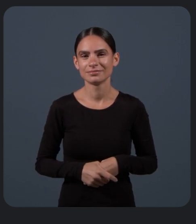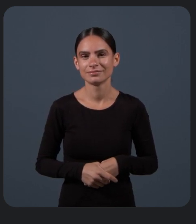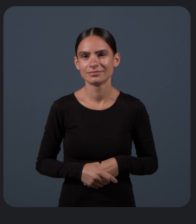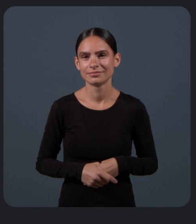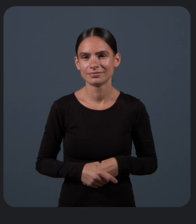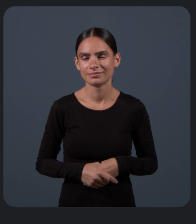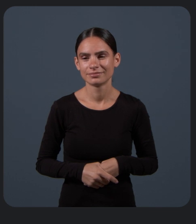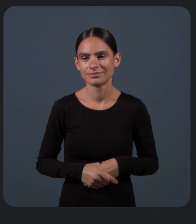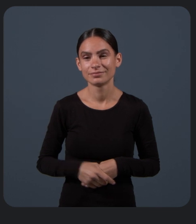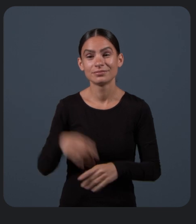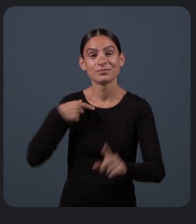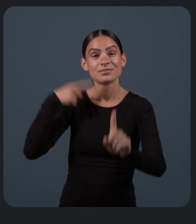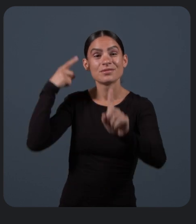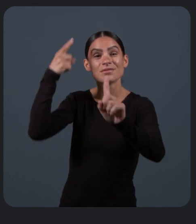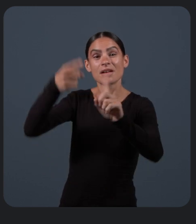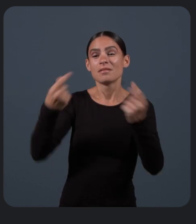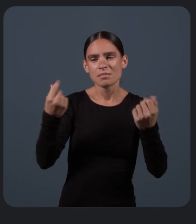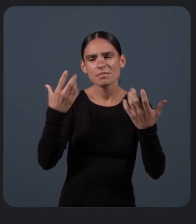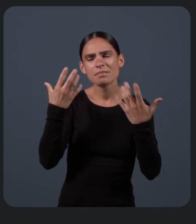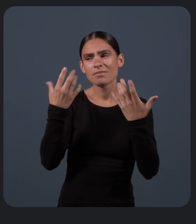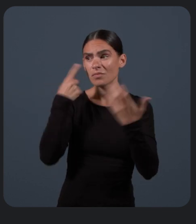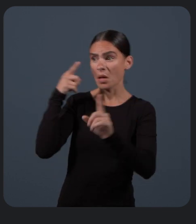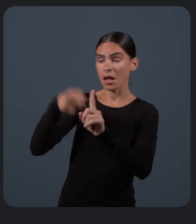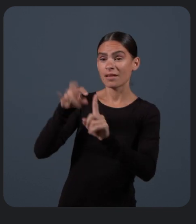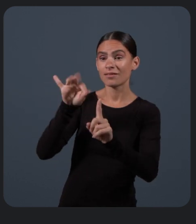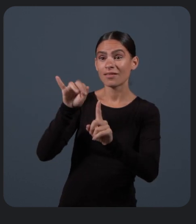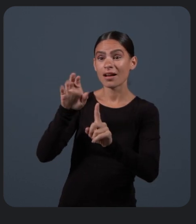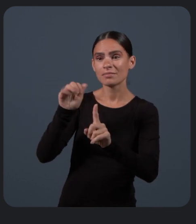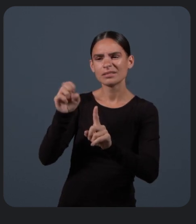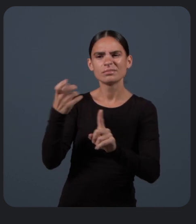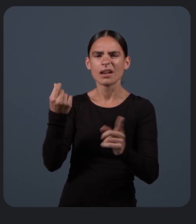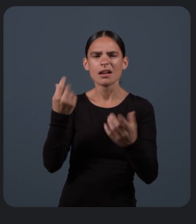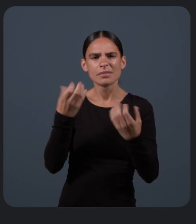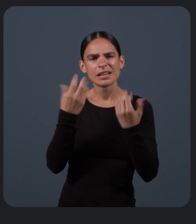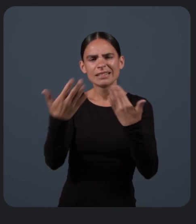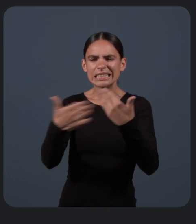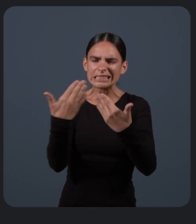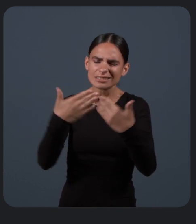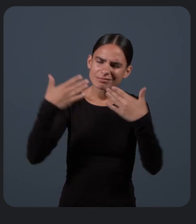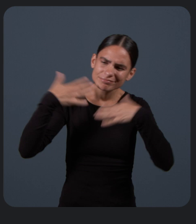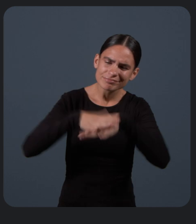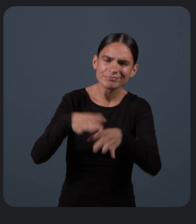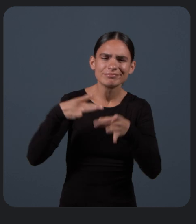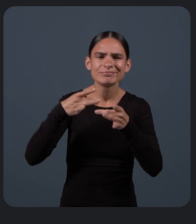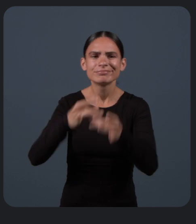Our goal for Firebase is to give you a seamless and secure development experience that